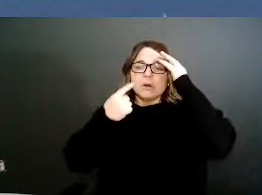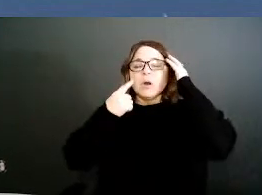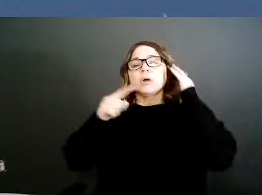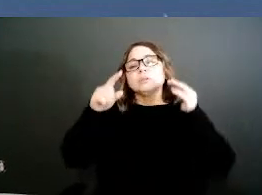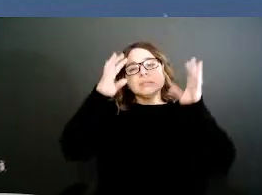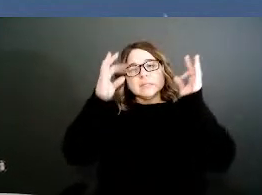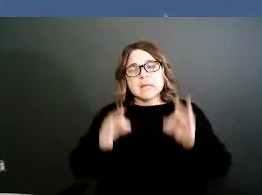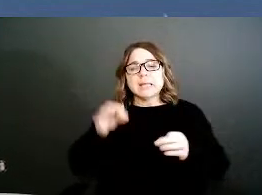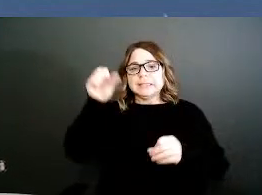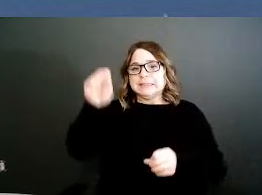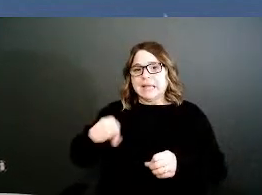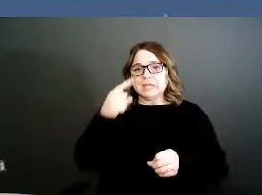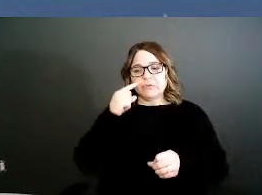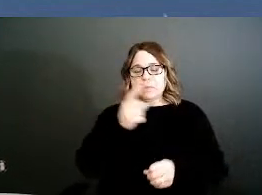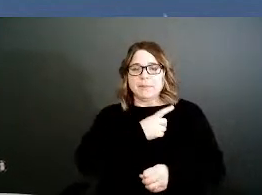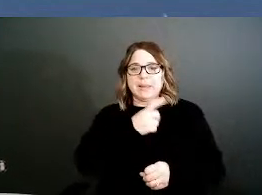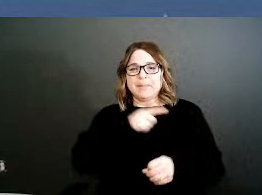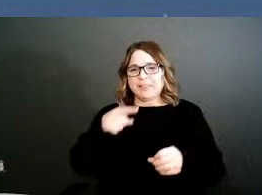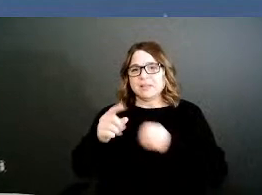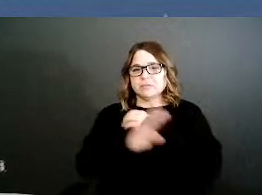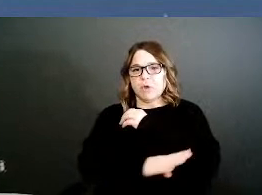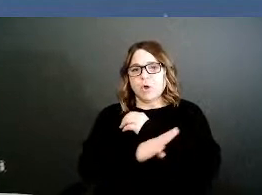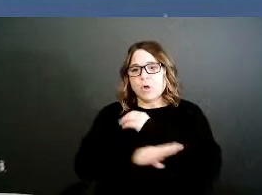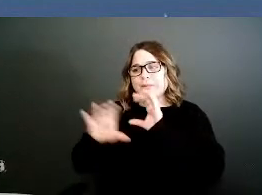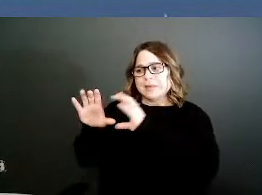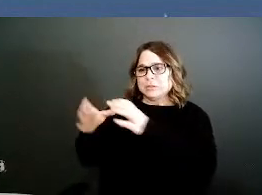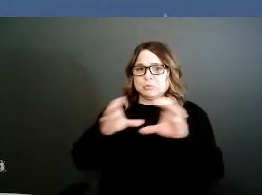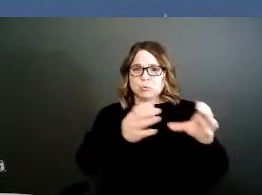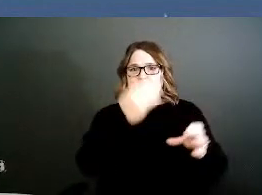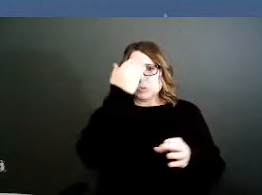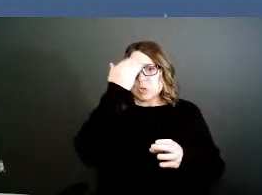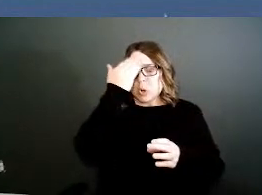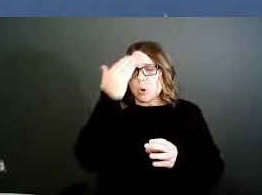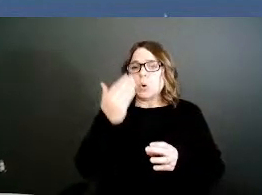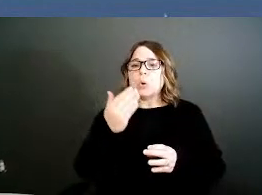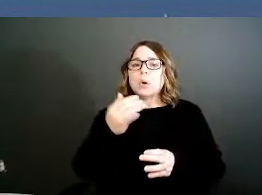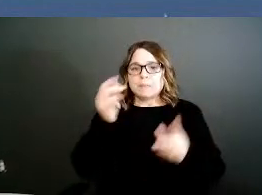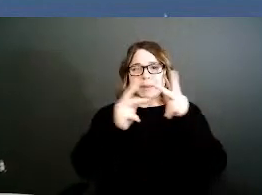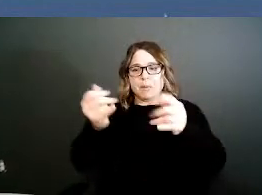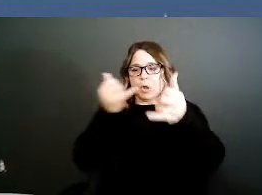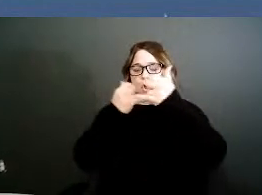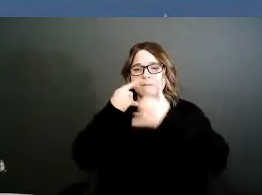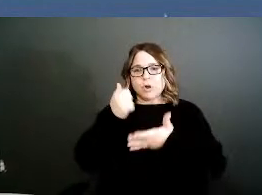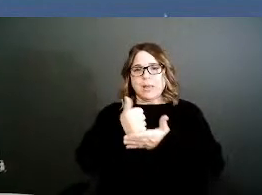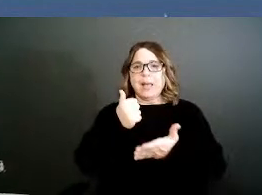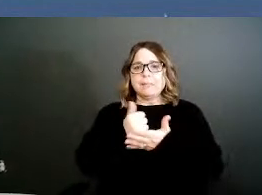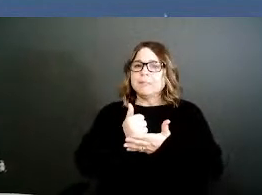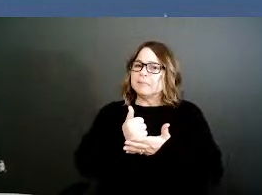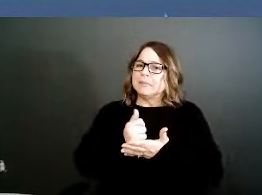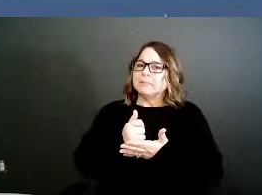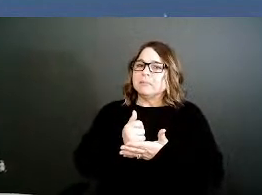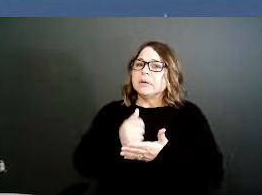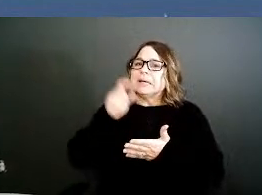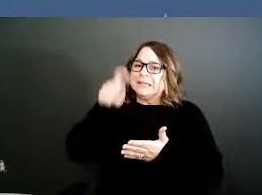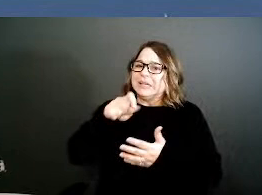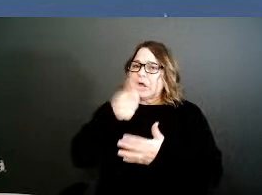WHEN THEY CALL FOR HELP. THESE GROUPS KNOW THAT SURVIVORS DESERVE ALTERNATIVES TO POLICE THIS IS WHY I'M ASKING THAT THE CITY COUNCIL COMMIT TO FULLY